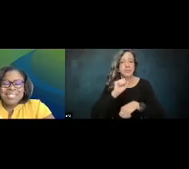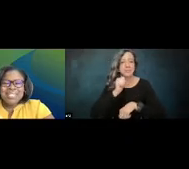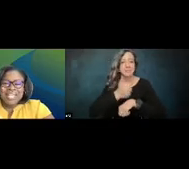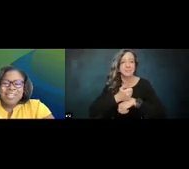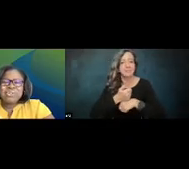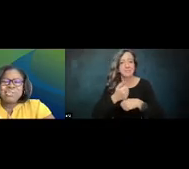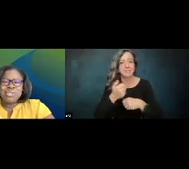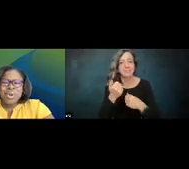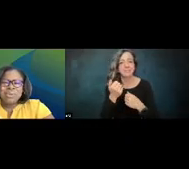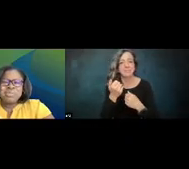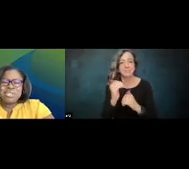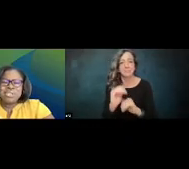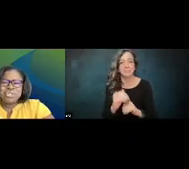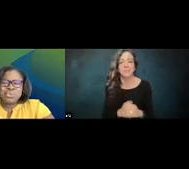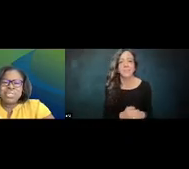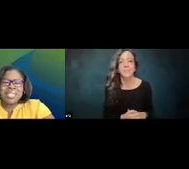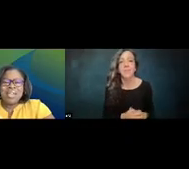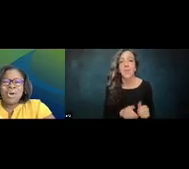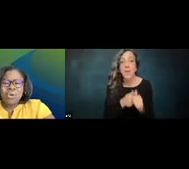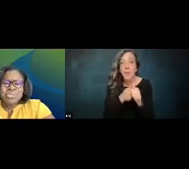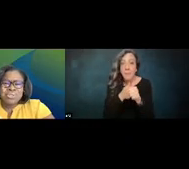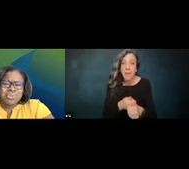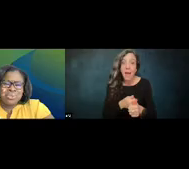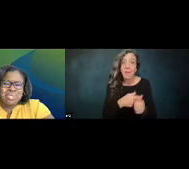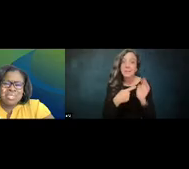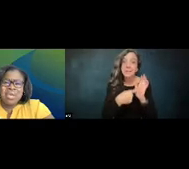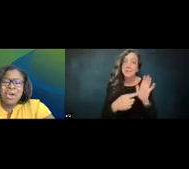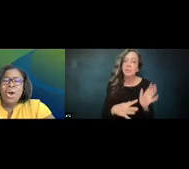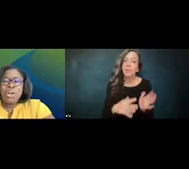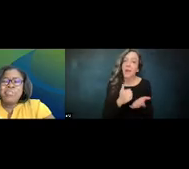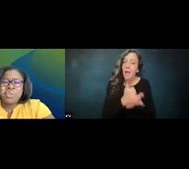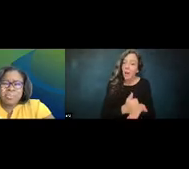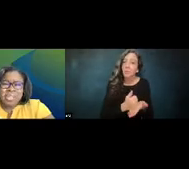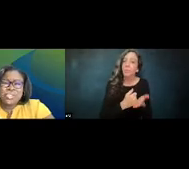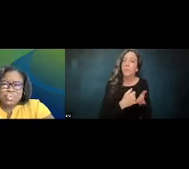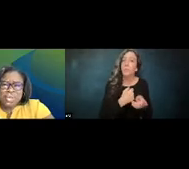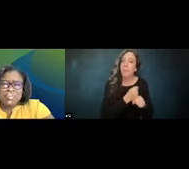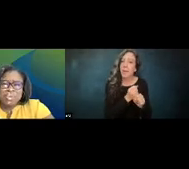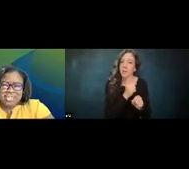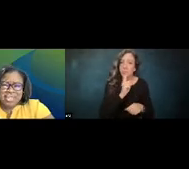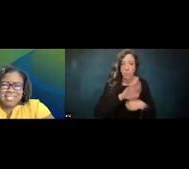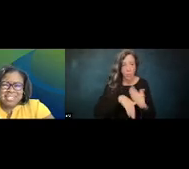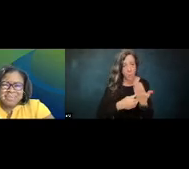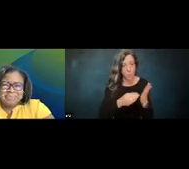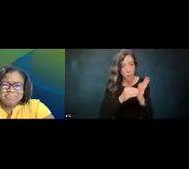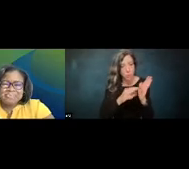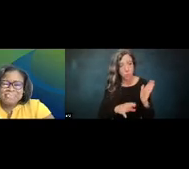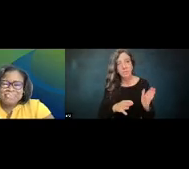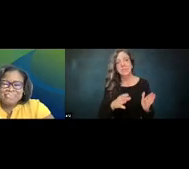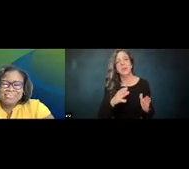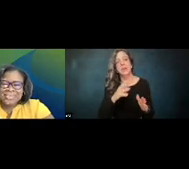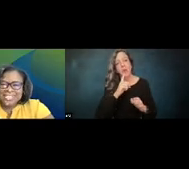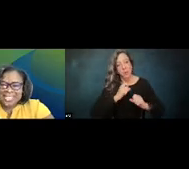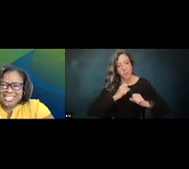Compliance indicators do help to ensure that all students all of their rights are being protected.